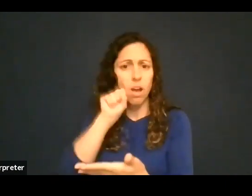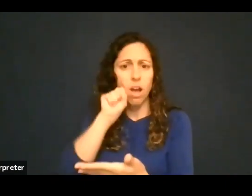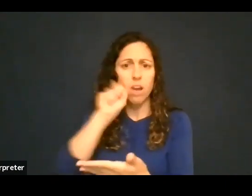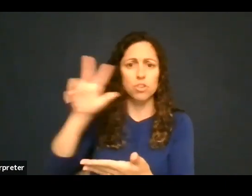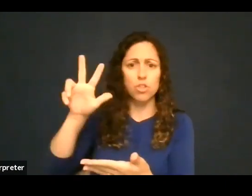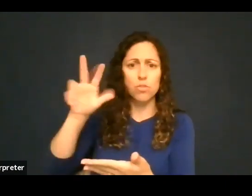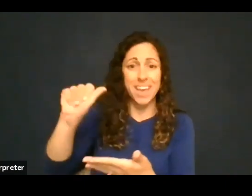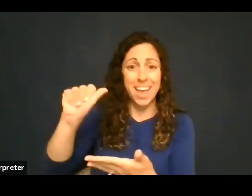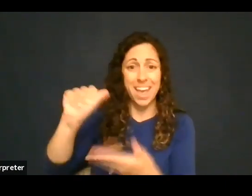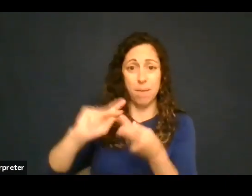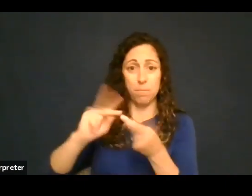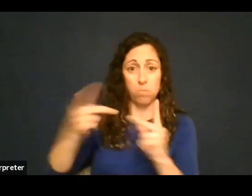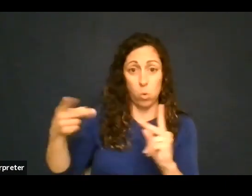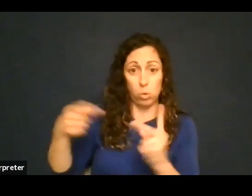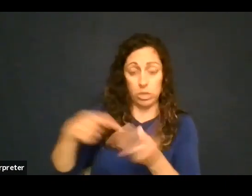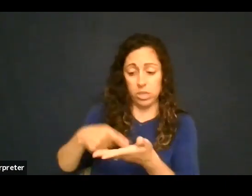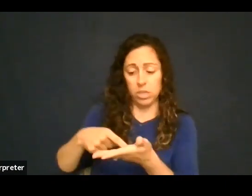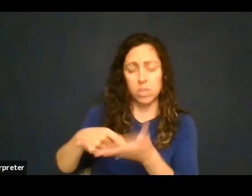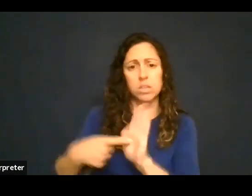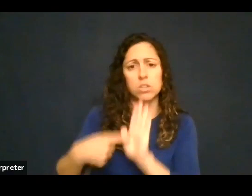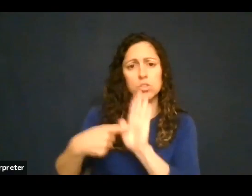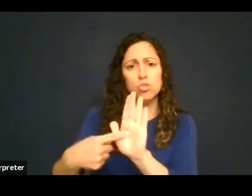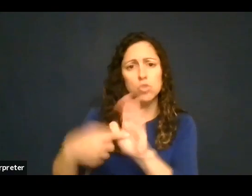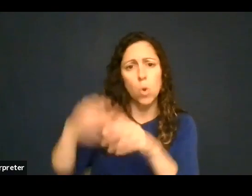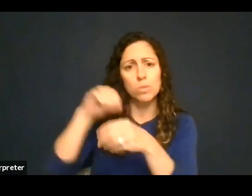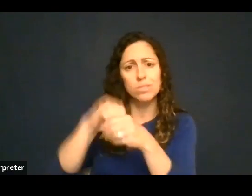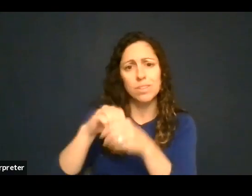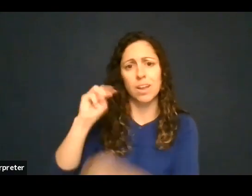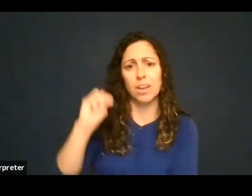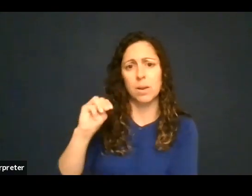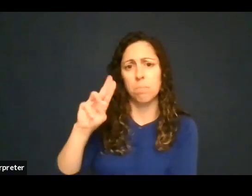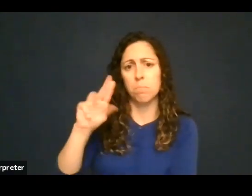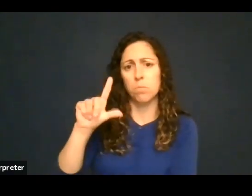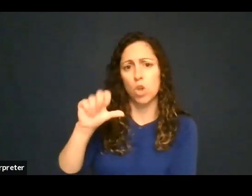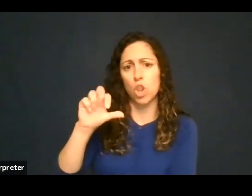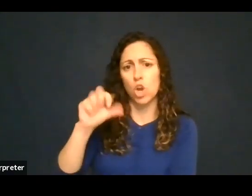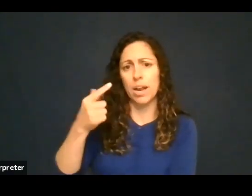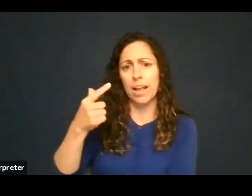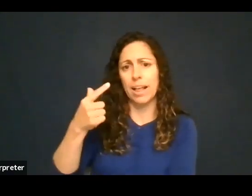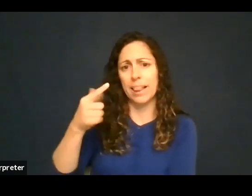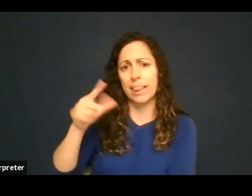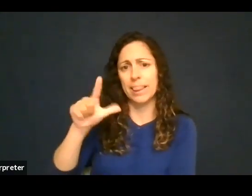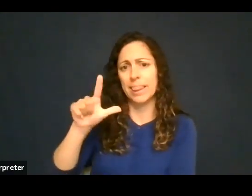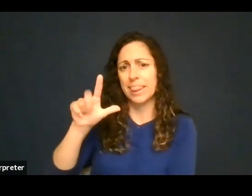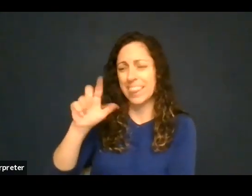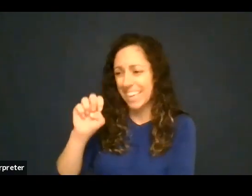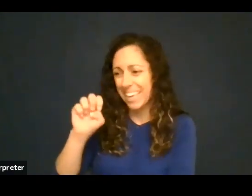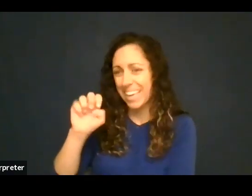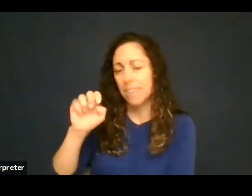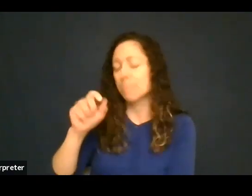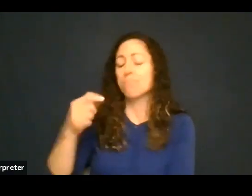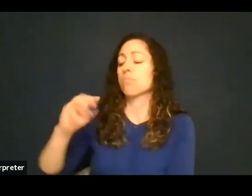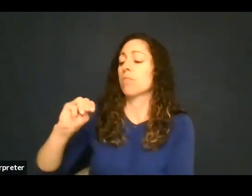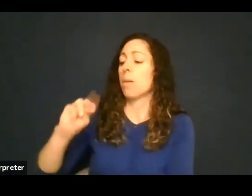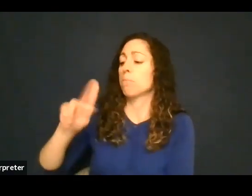in Muller glial cells. And that's a very new finding. And that's where it's predominantly expressed.